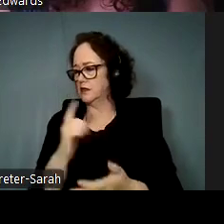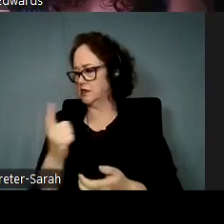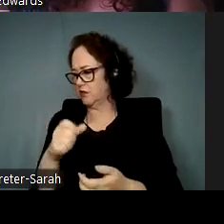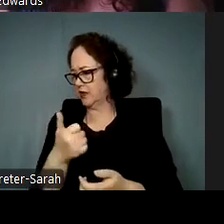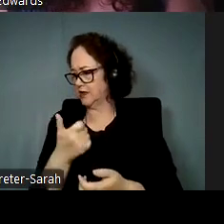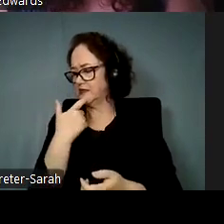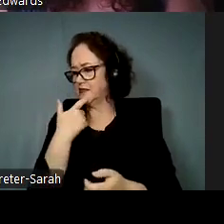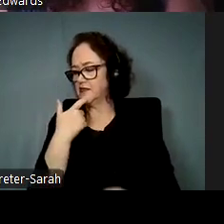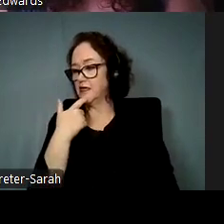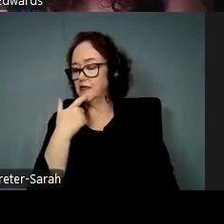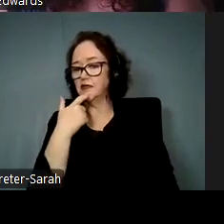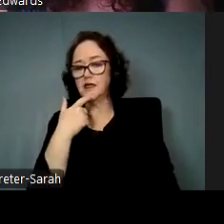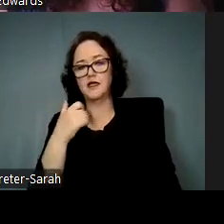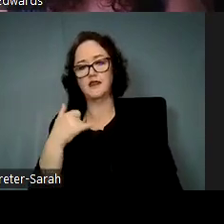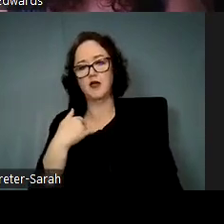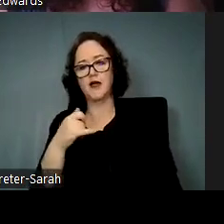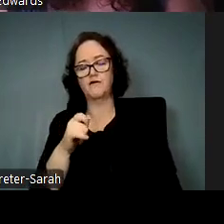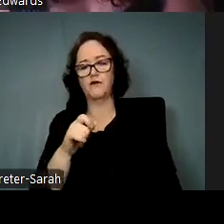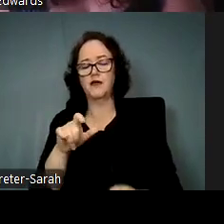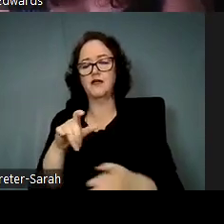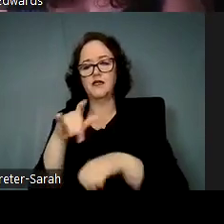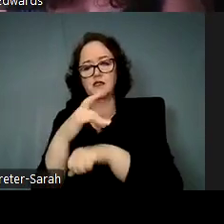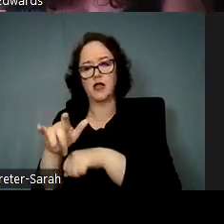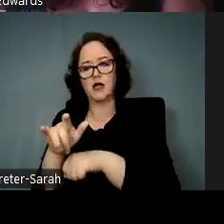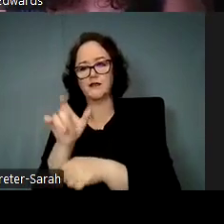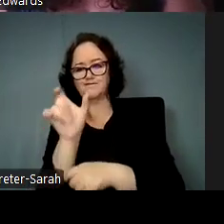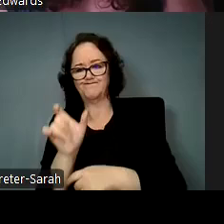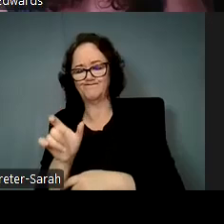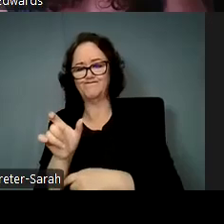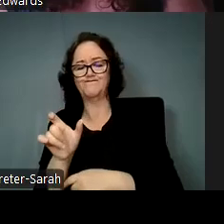reserve slots for people trying to exit facilities―you would